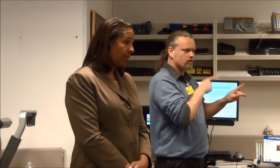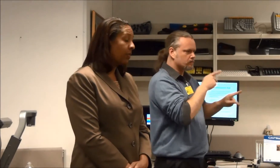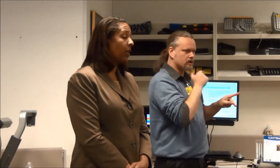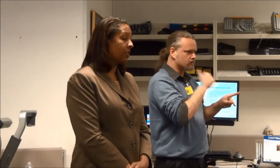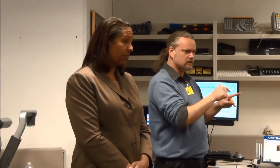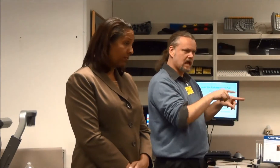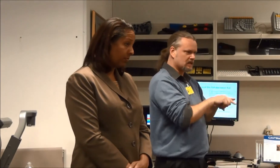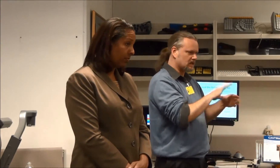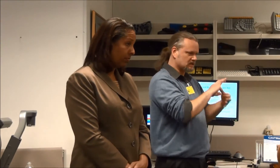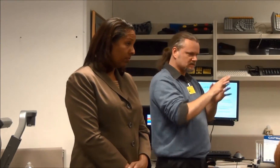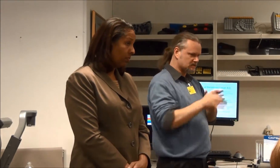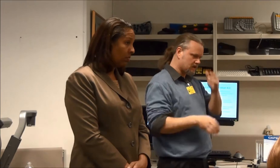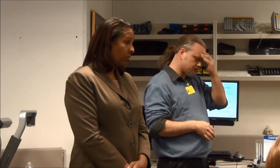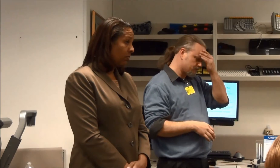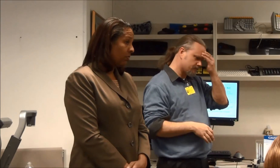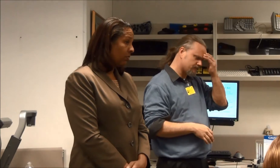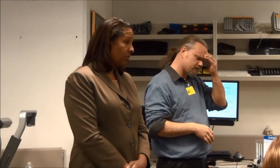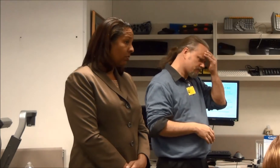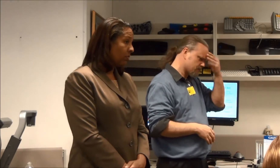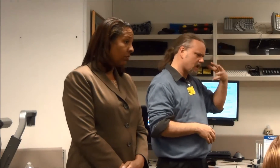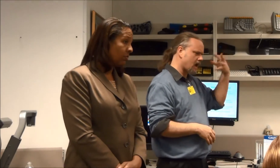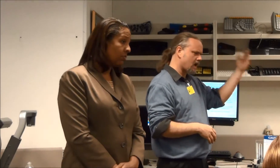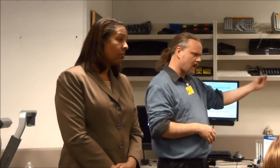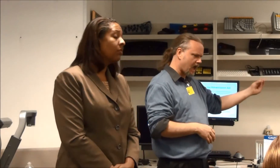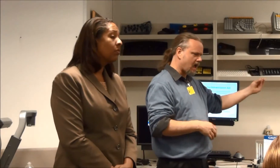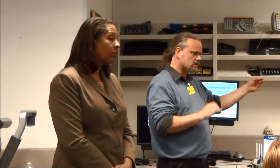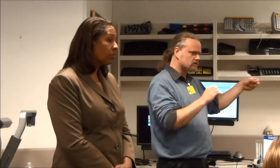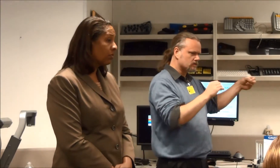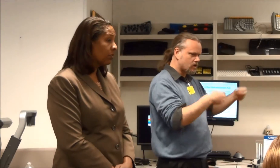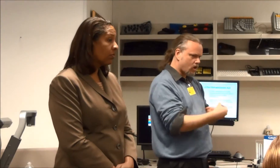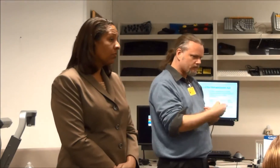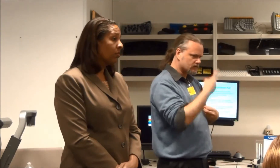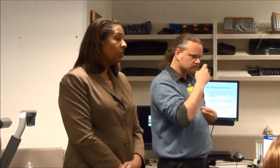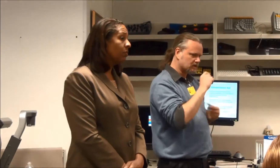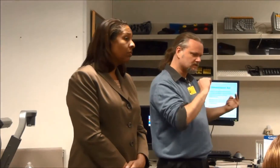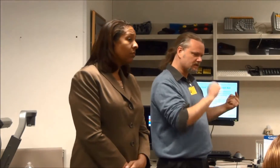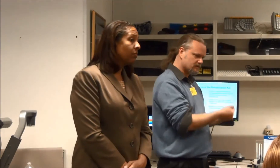It comes back they're out of the office just because of this injury, that discussion comes